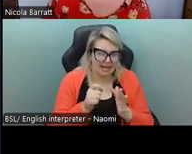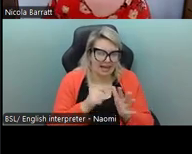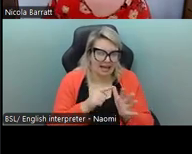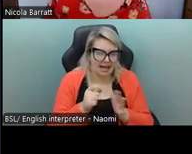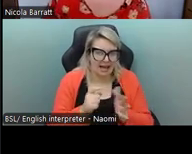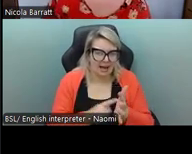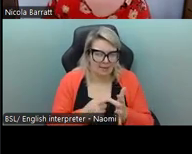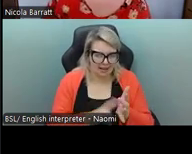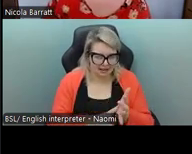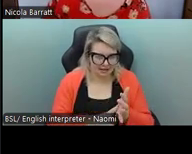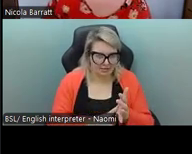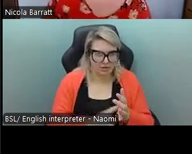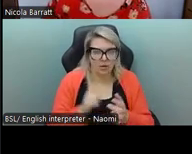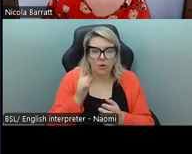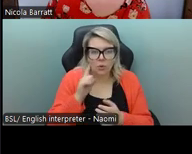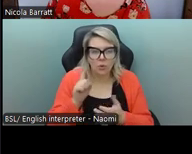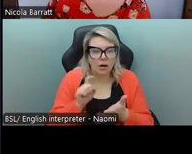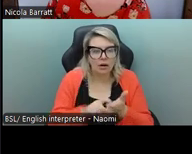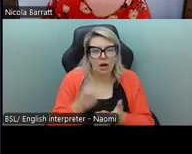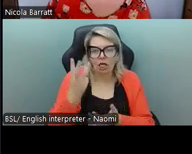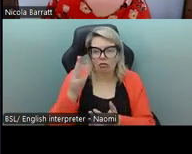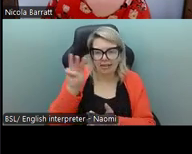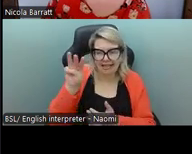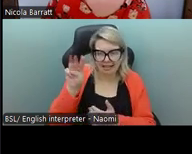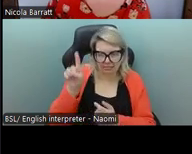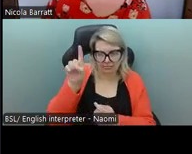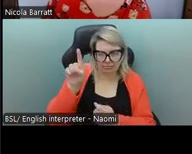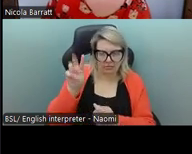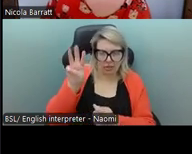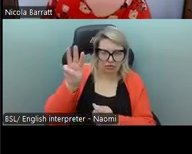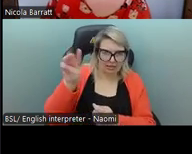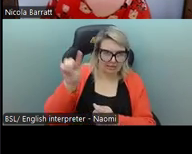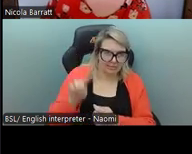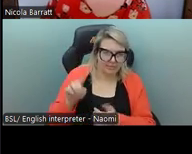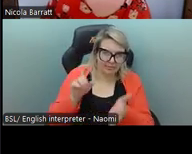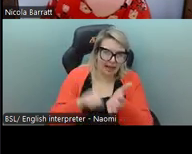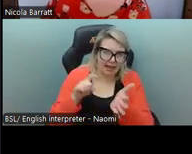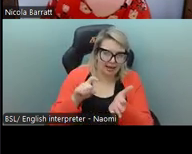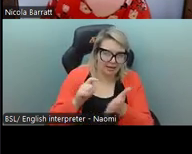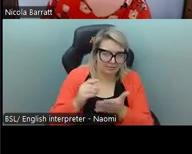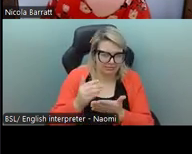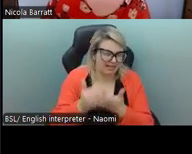You go to those three dots that we've talked about all the time, click on that, and then you can click on Save.